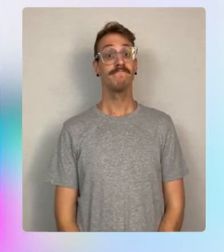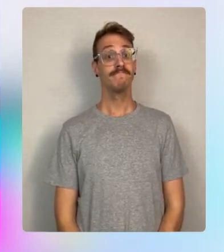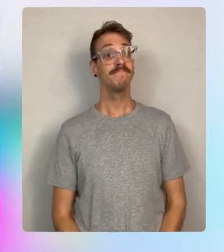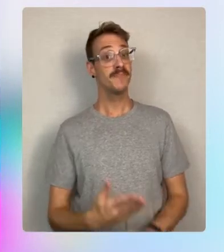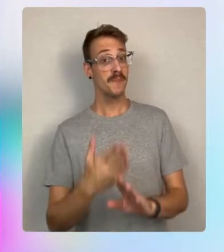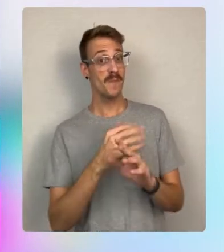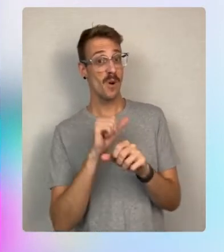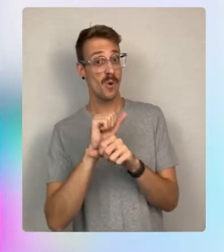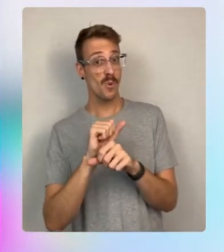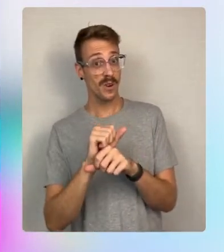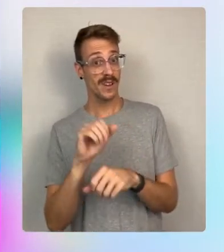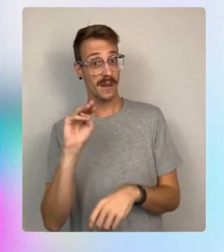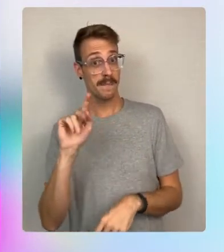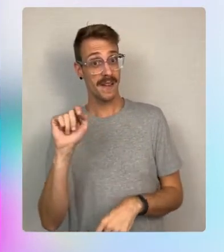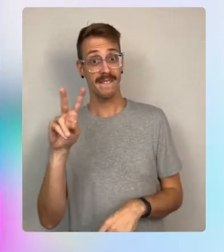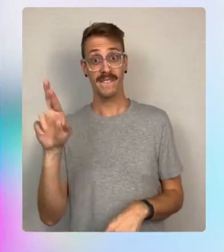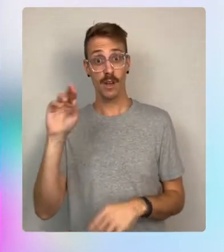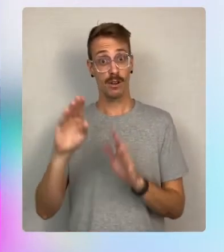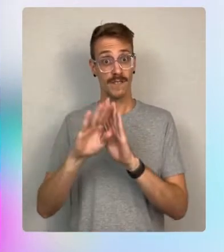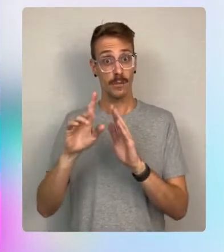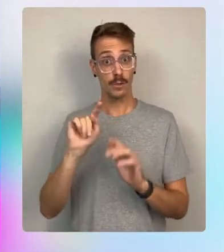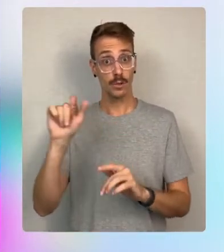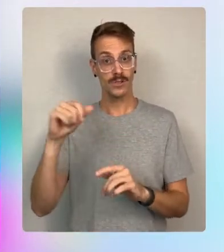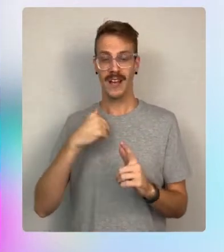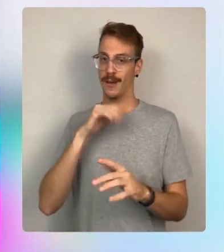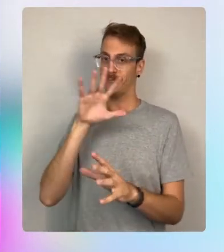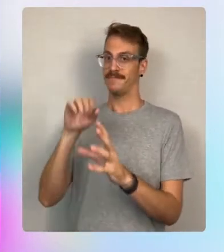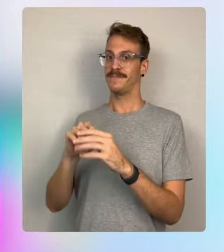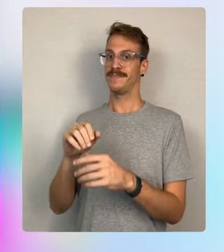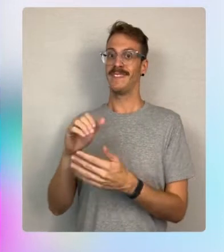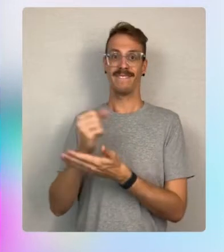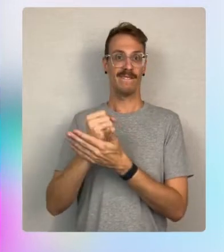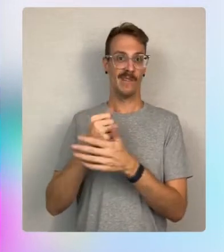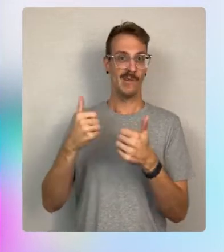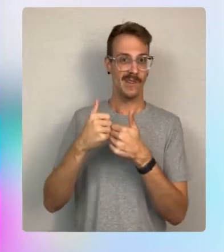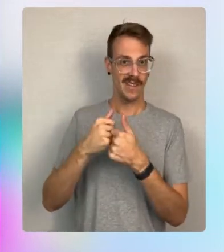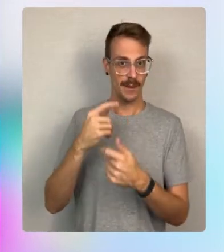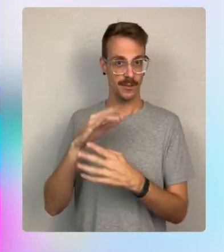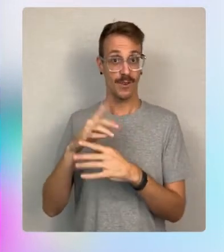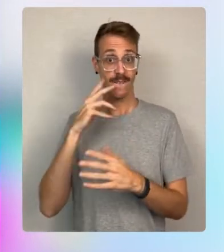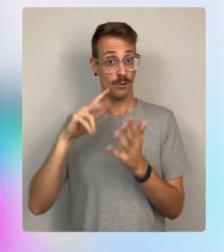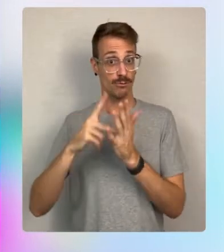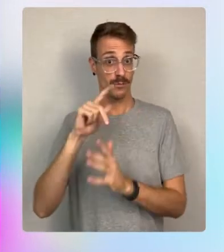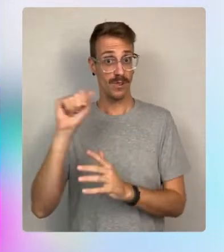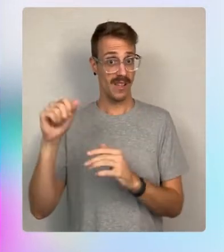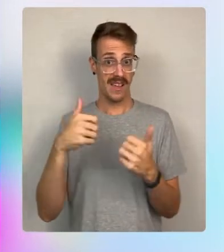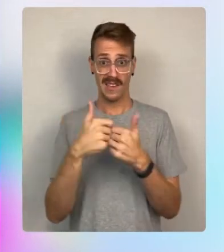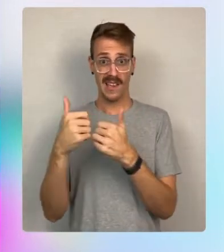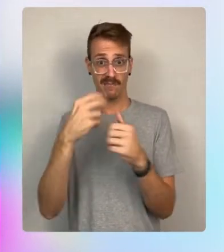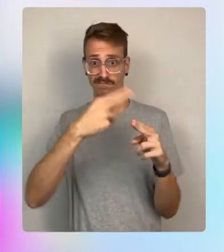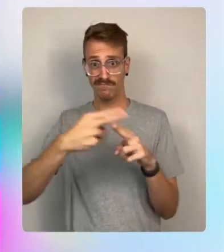Before working at Meta on VR developer tools, I worked in the video game industry on AAA titles for 11 years.